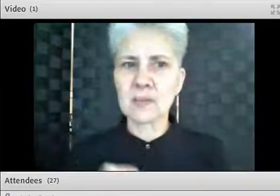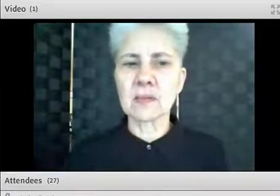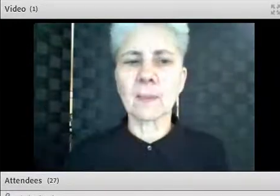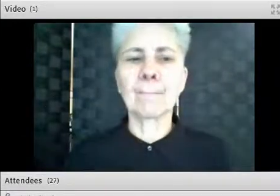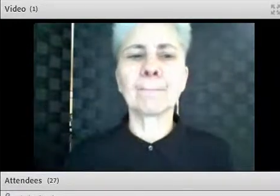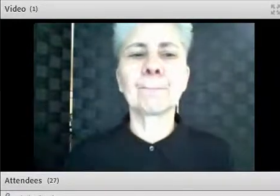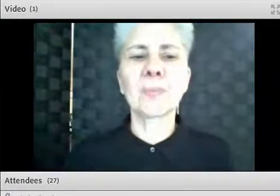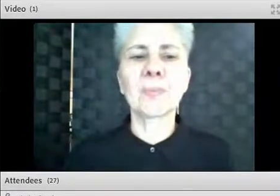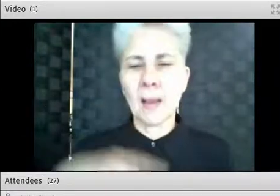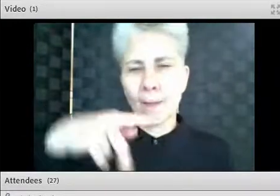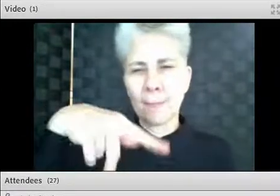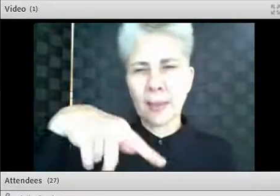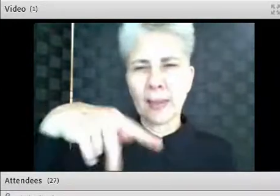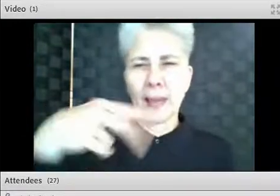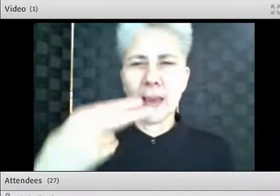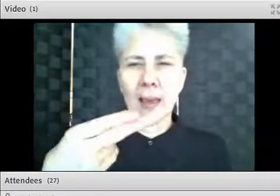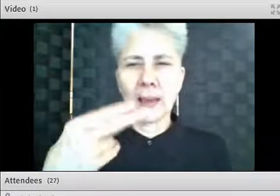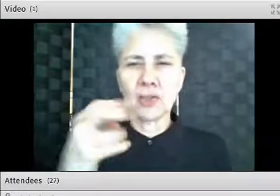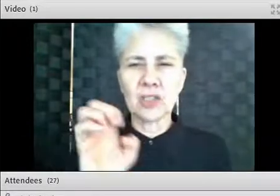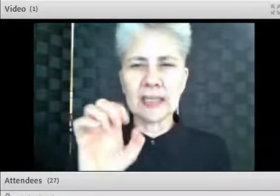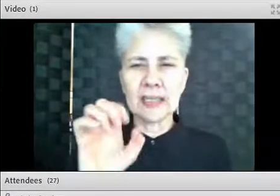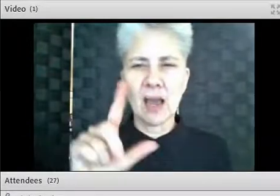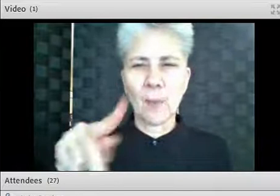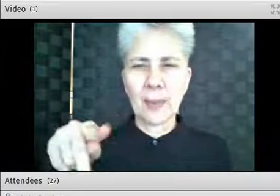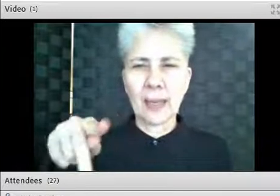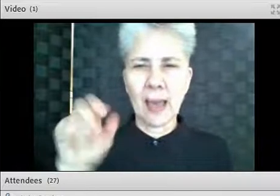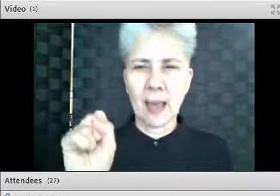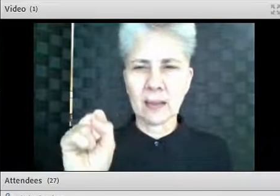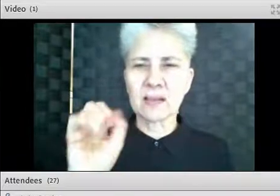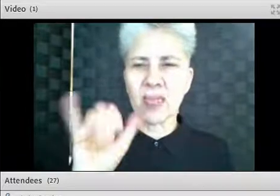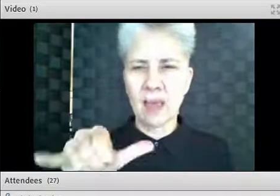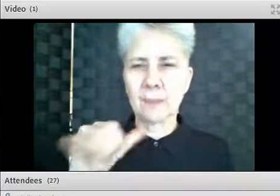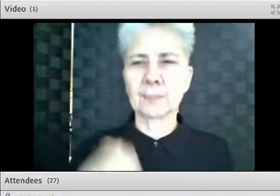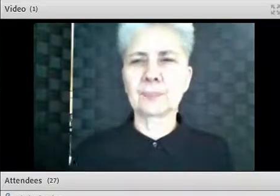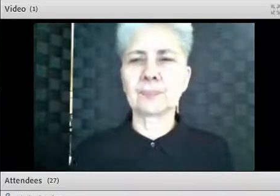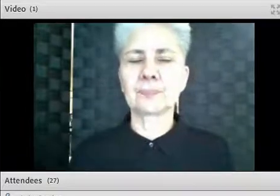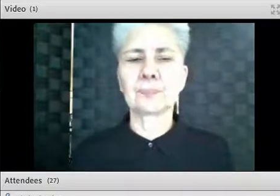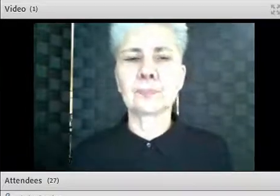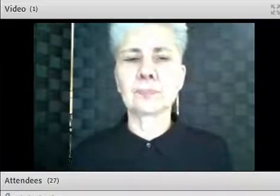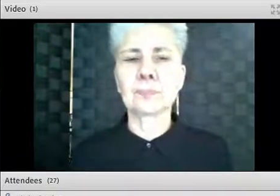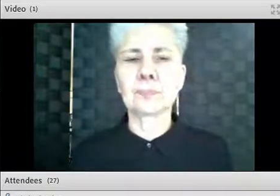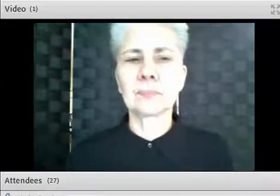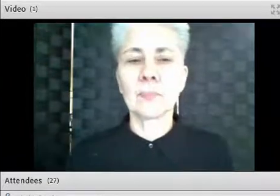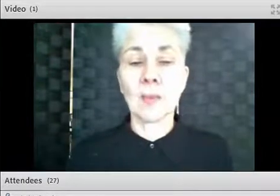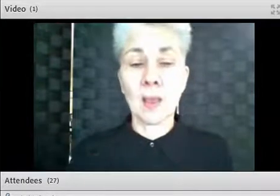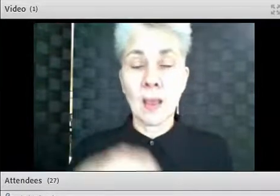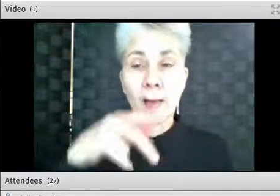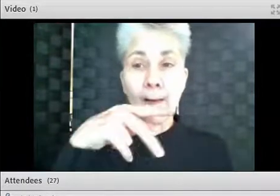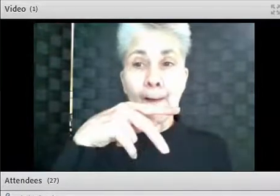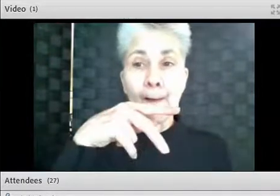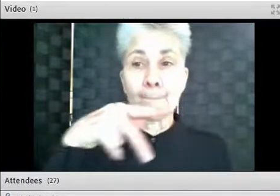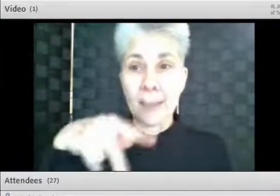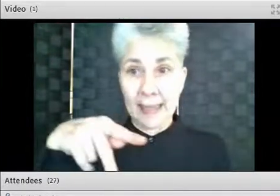P-H-E-L-P-S? Okay, so, yeah, P is an initial consonant, so we start on line four.